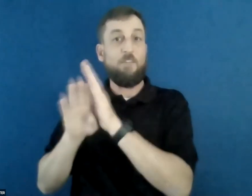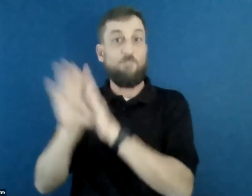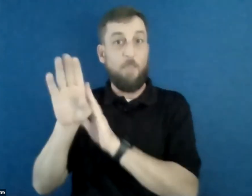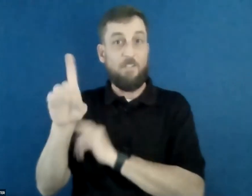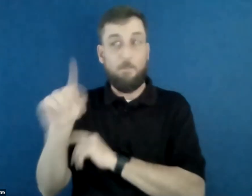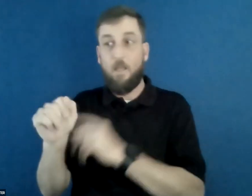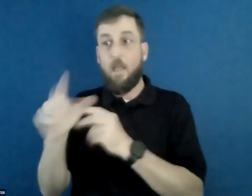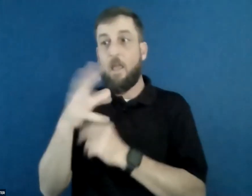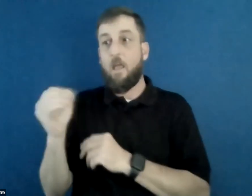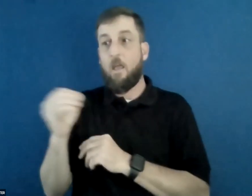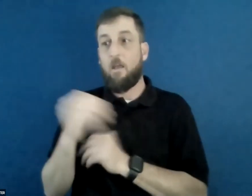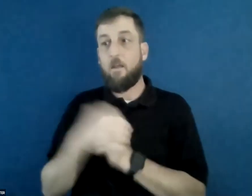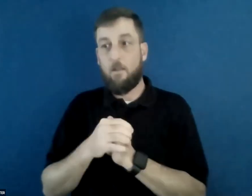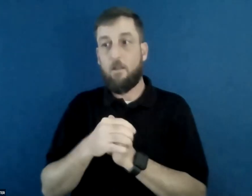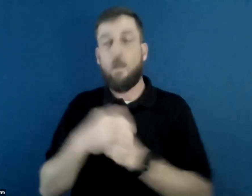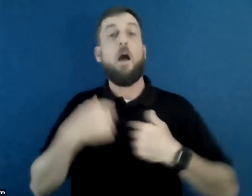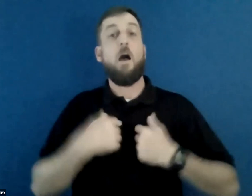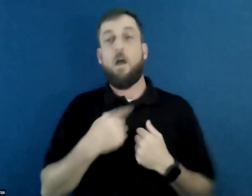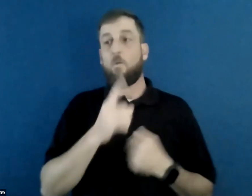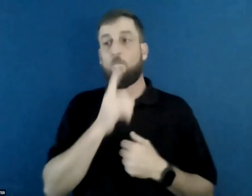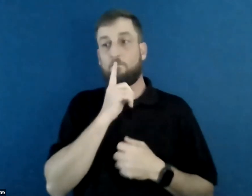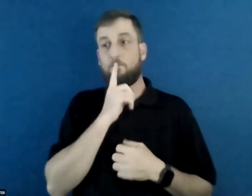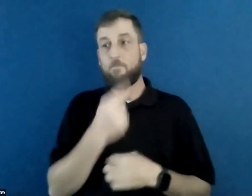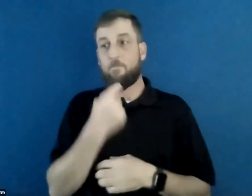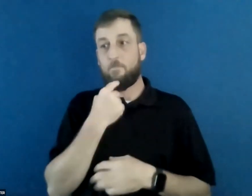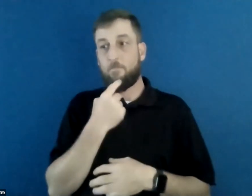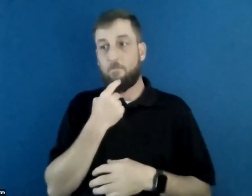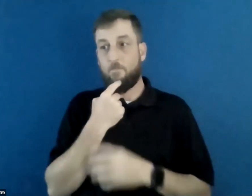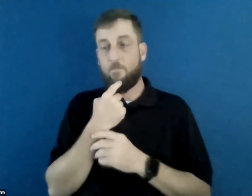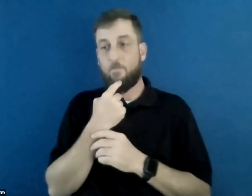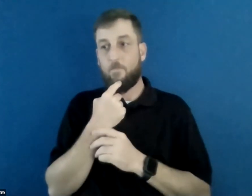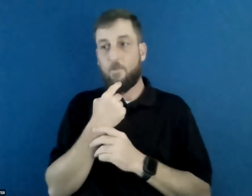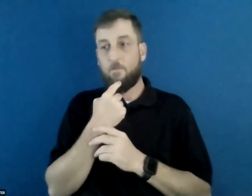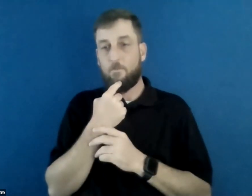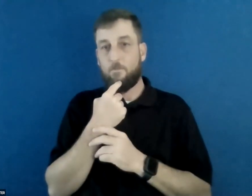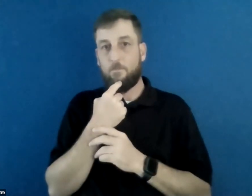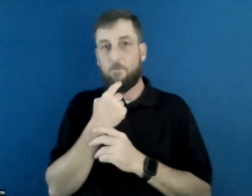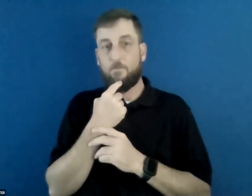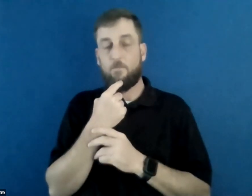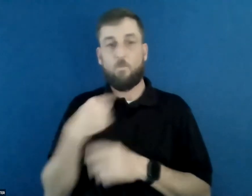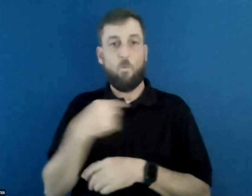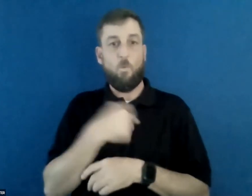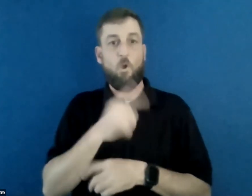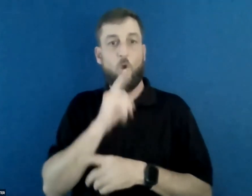Yes. So, I will not say that we are the subject matter experts in developmental disabilities.